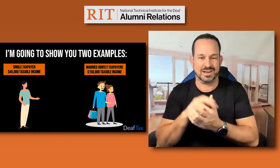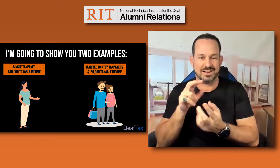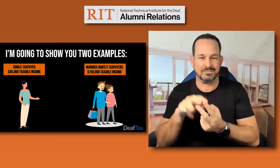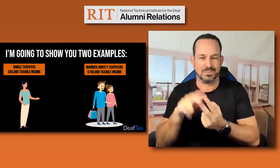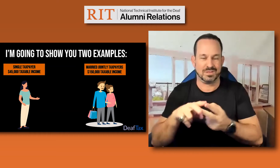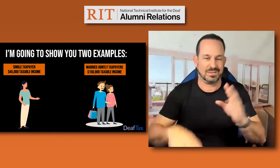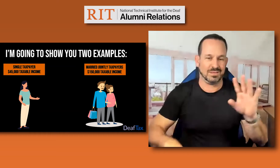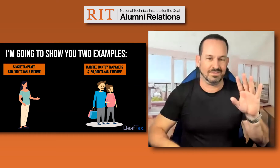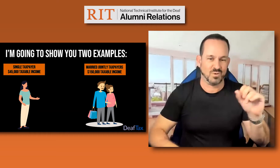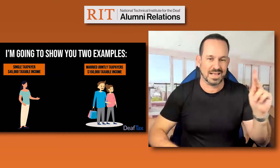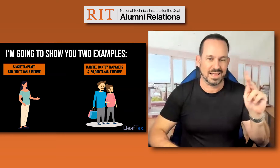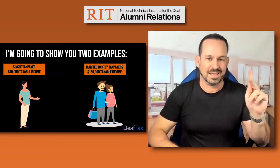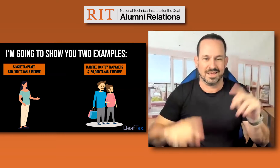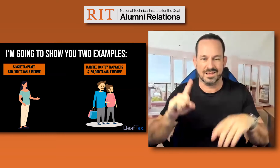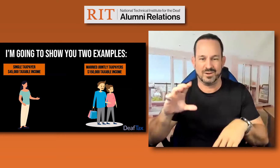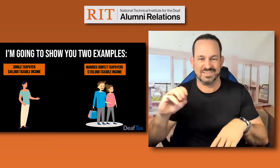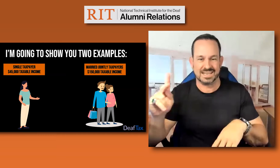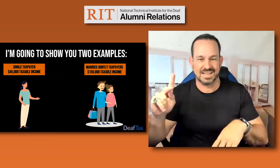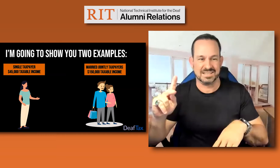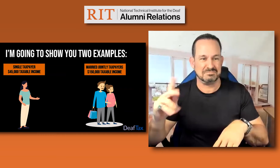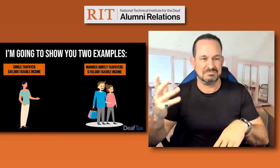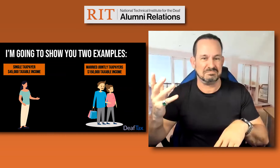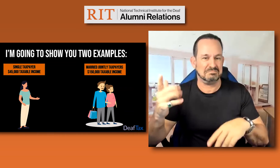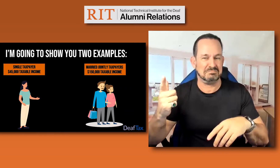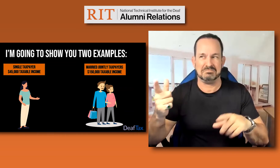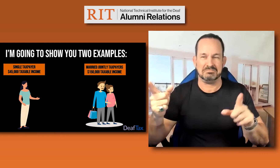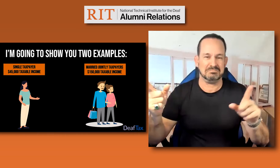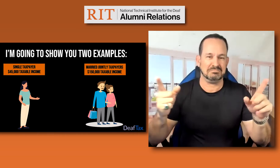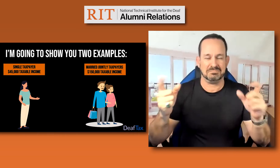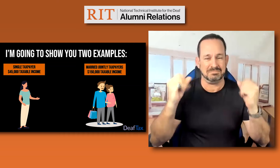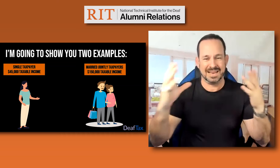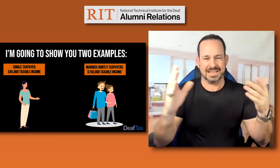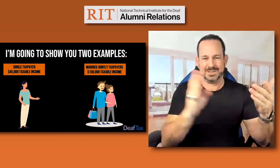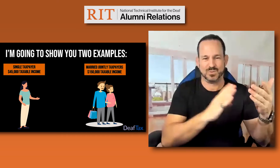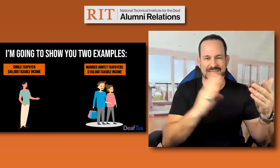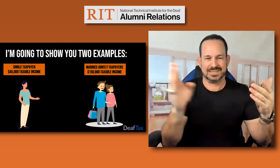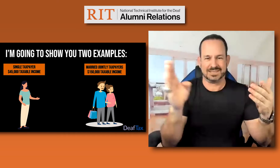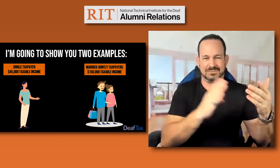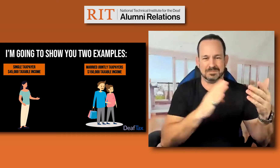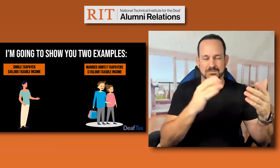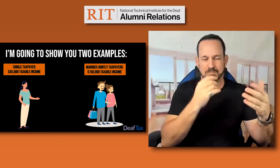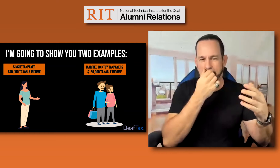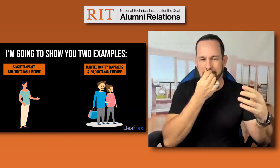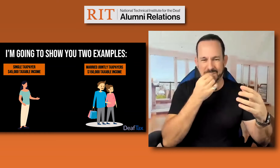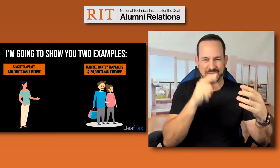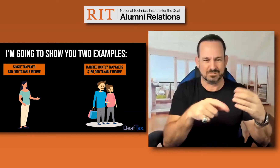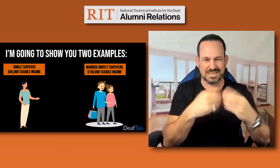We have a single taxpayer and a married jointly taxpayer.